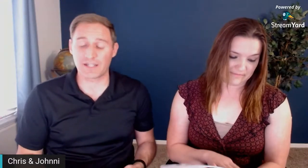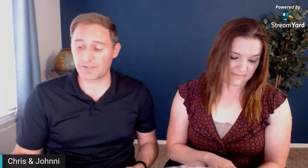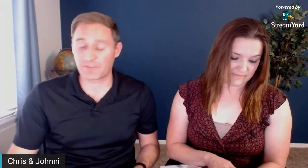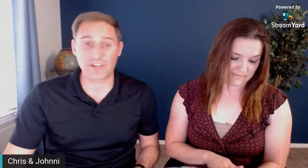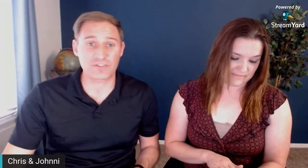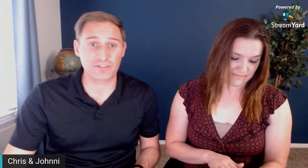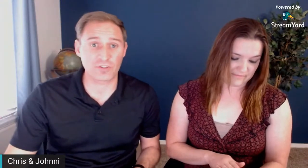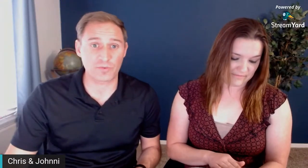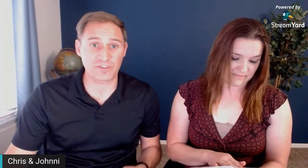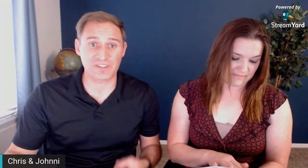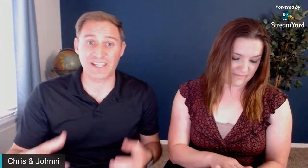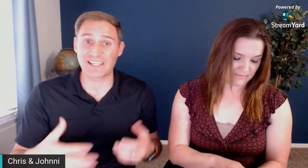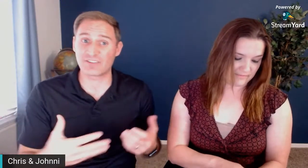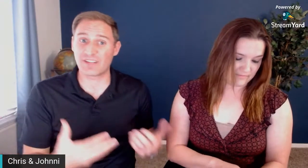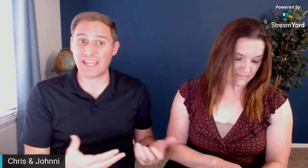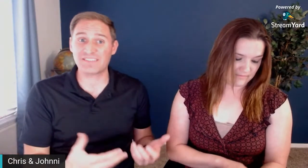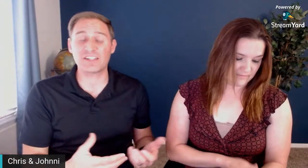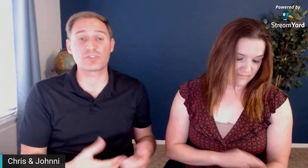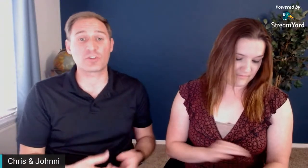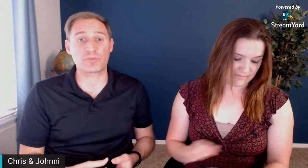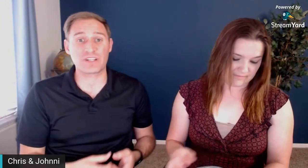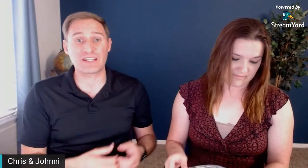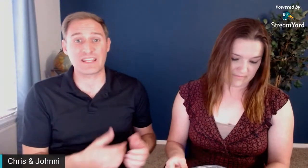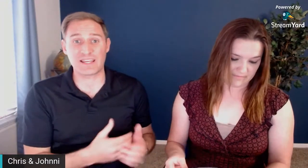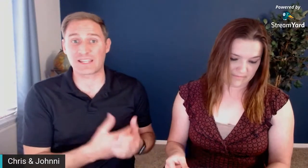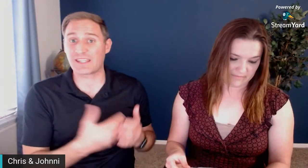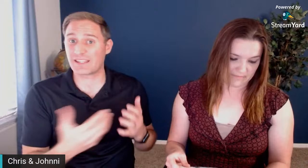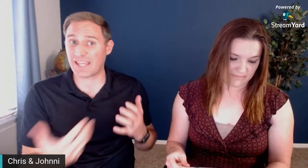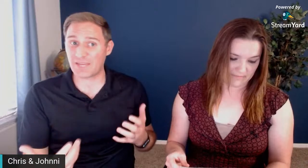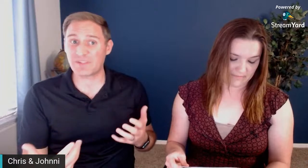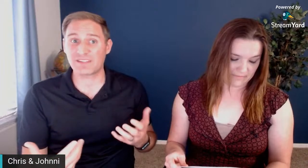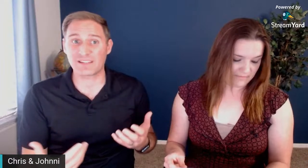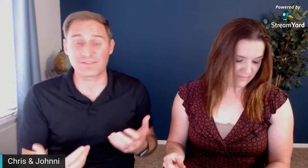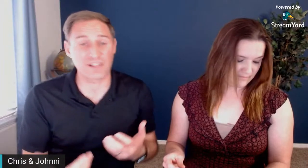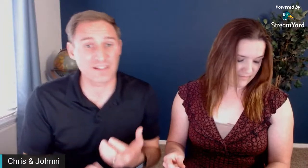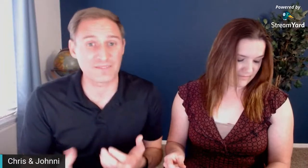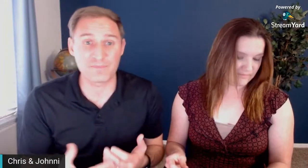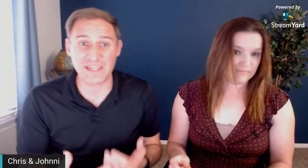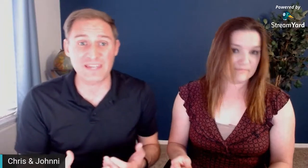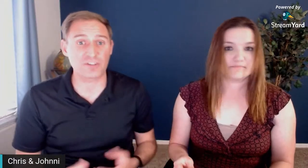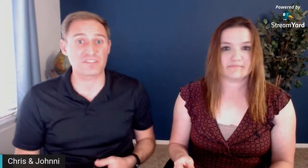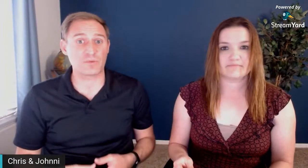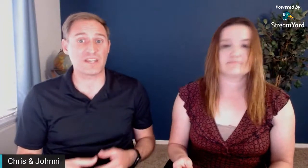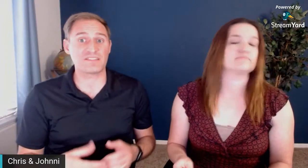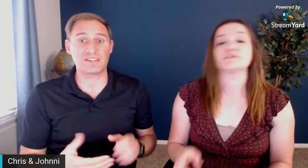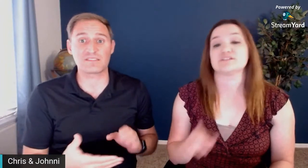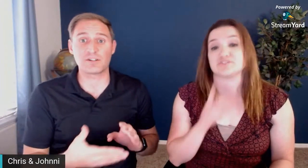uh professional interpreters and asl interpreting uh can be done uh many various ways and so